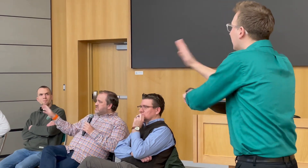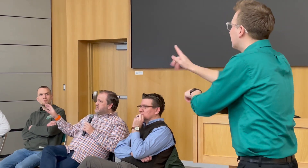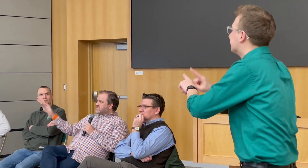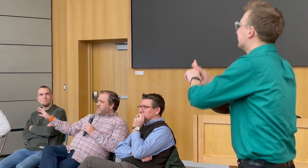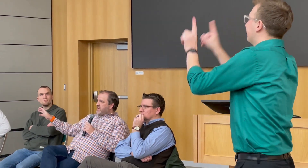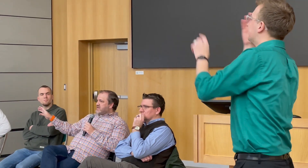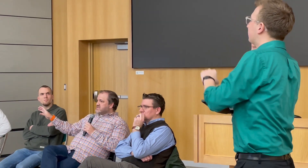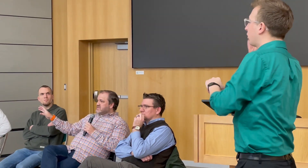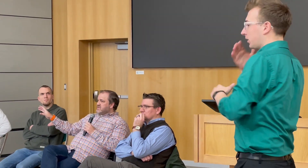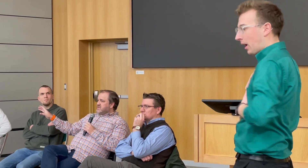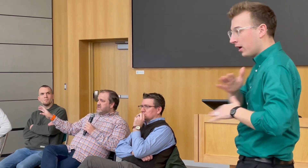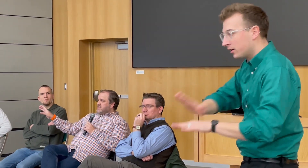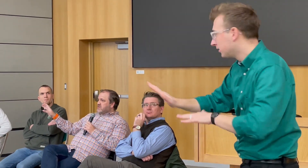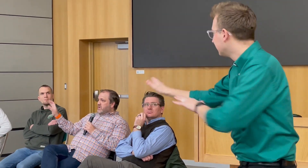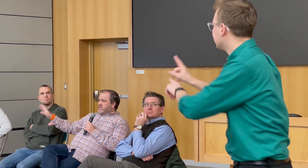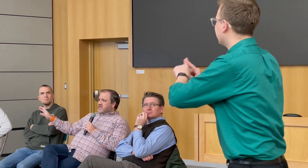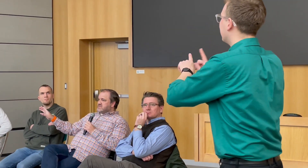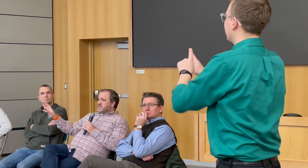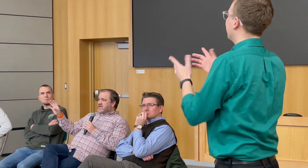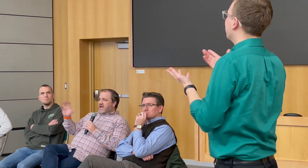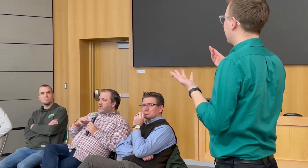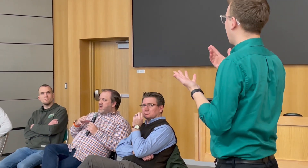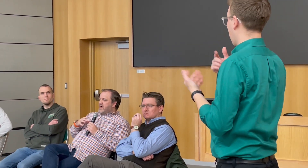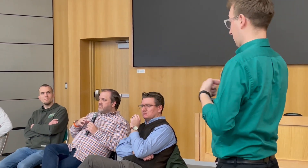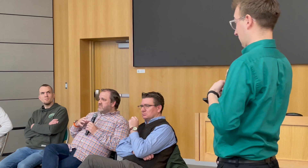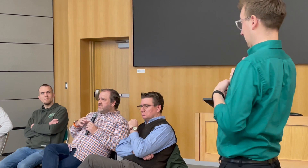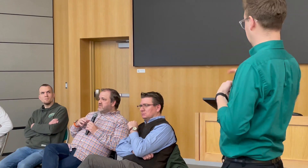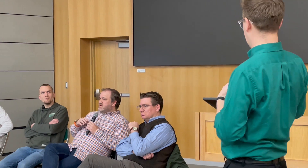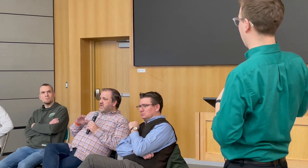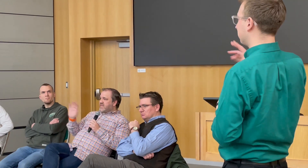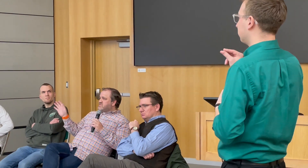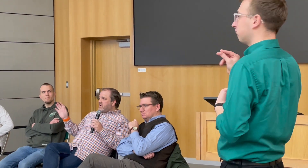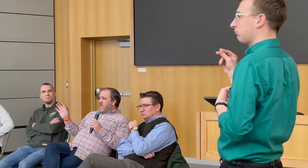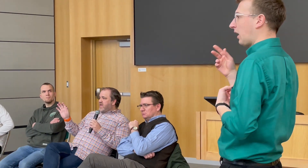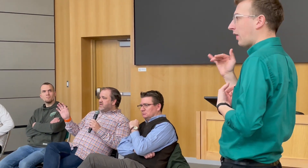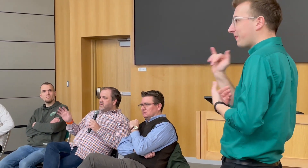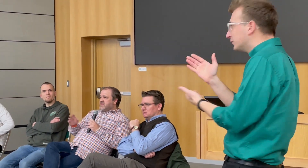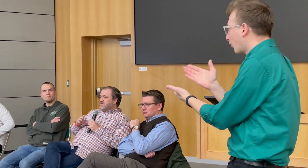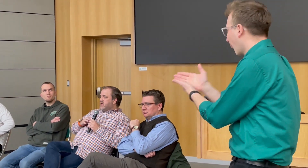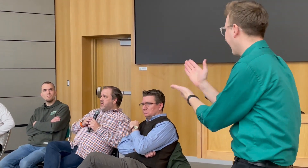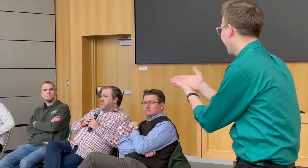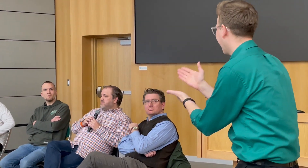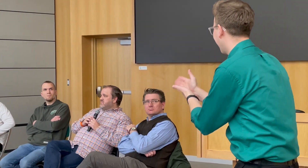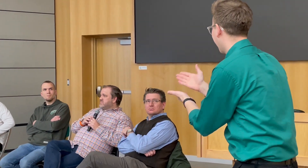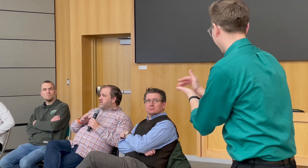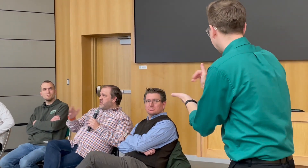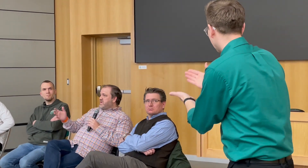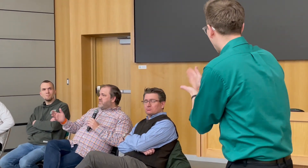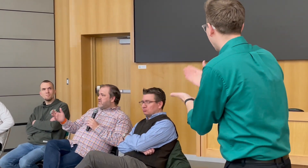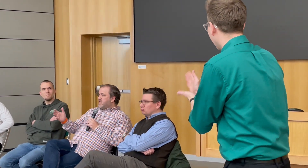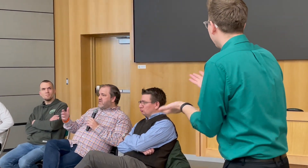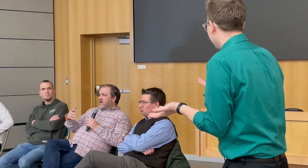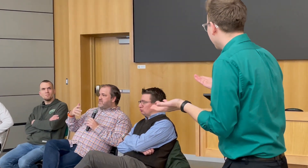personal experience with that that I don't have and that's okay um some other people have had